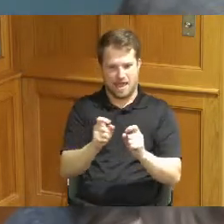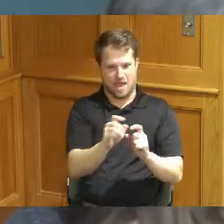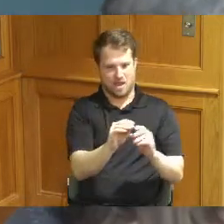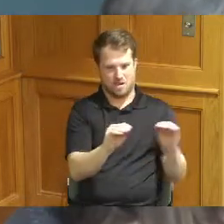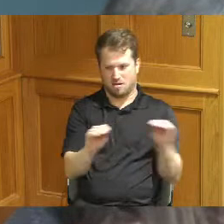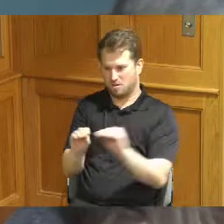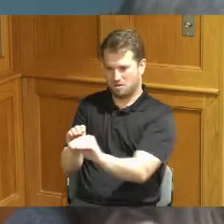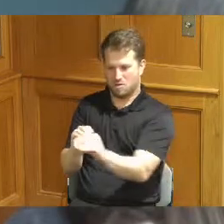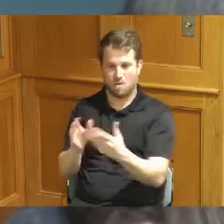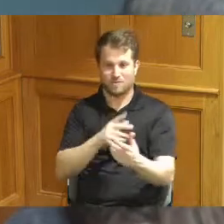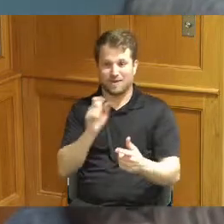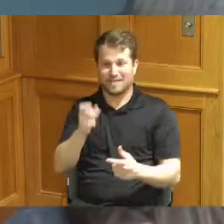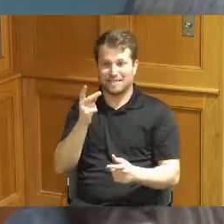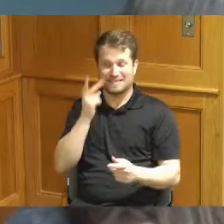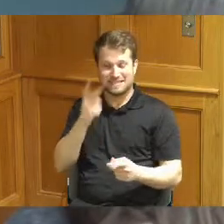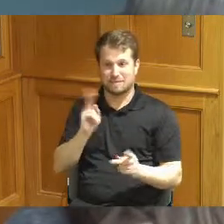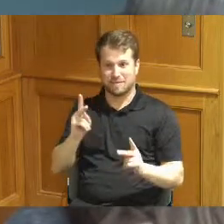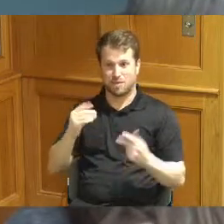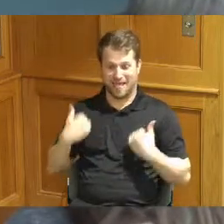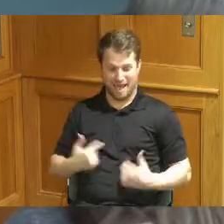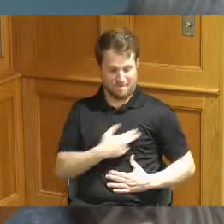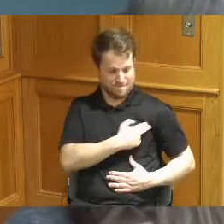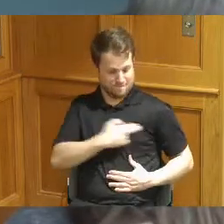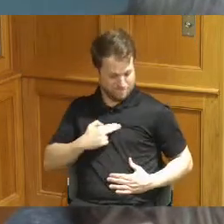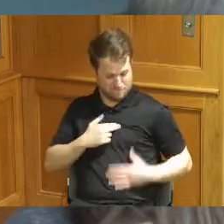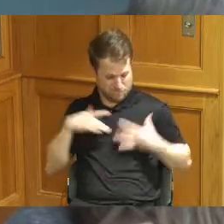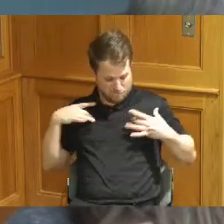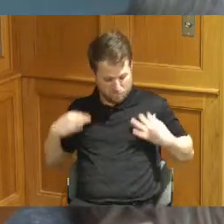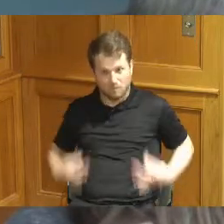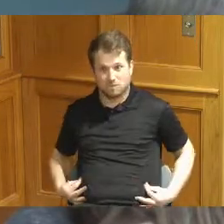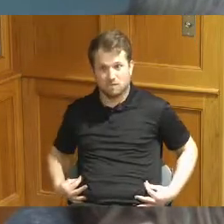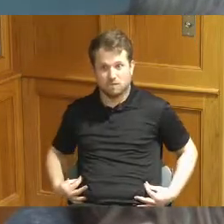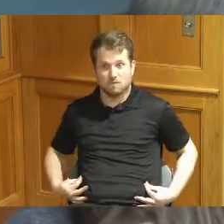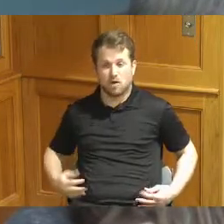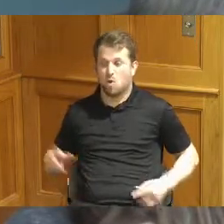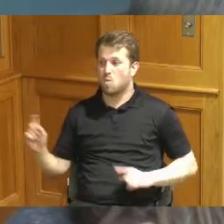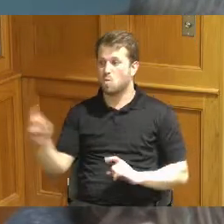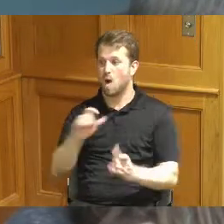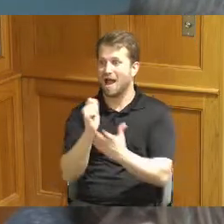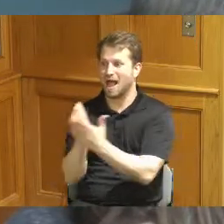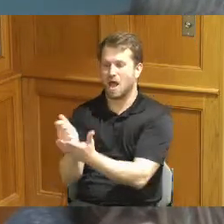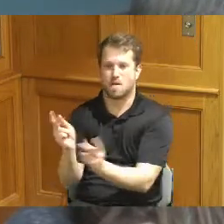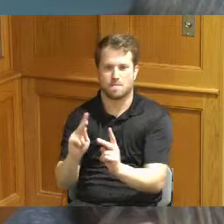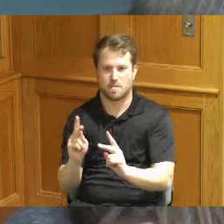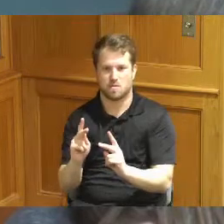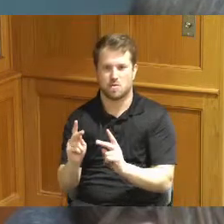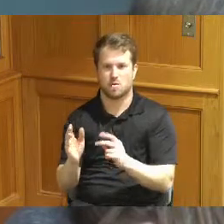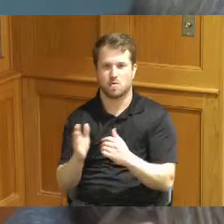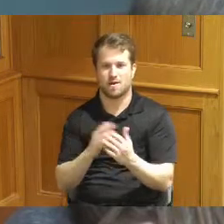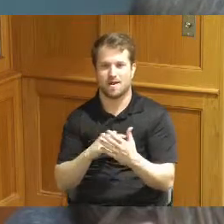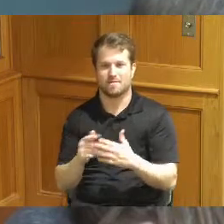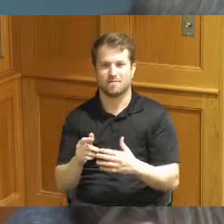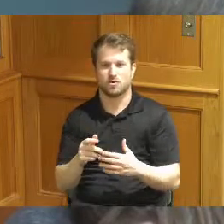with some shirts on walk around helping people not me pick up my phone they might pick up the phone